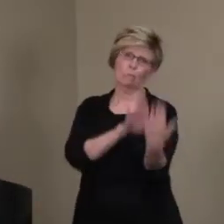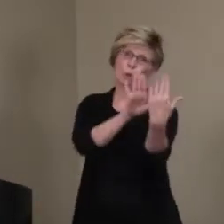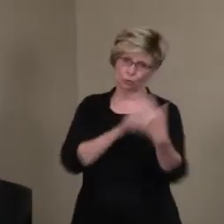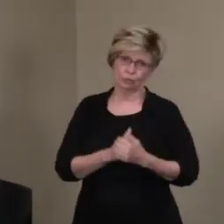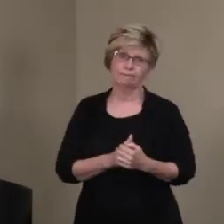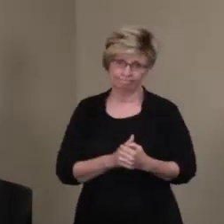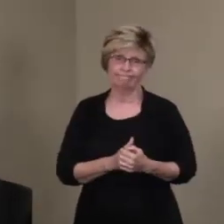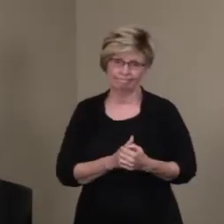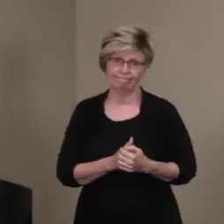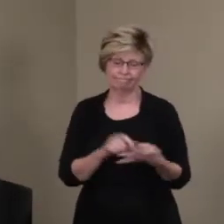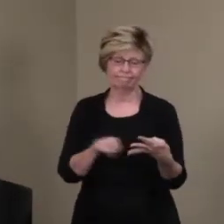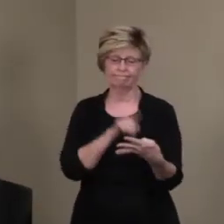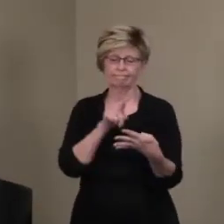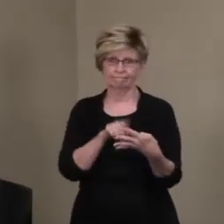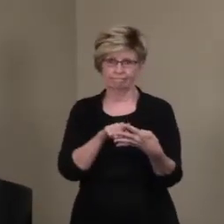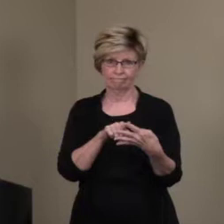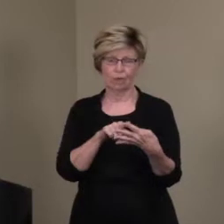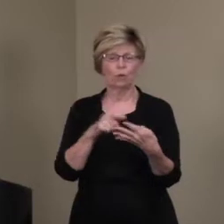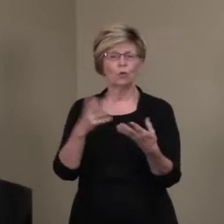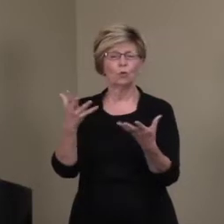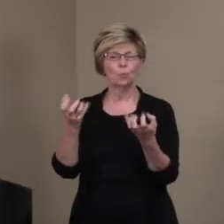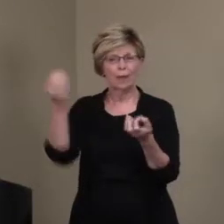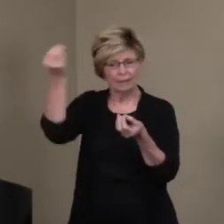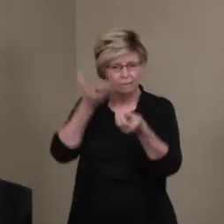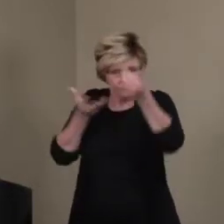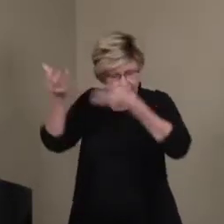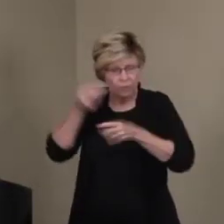again case management is a team approach